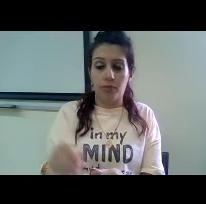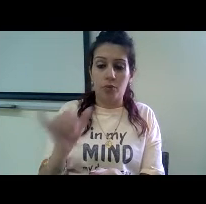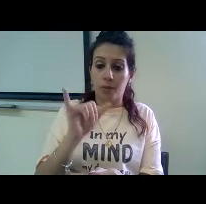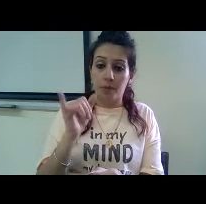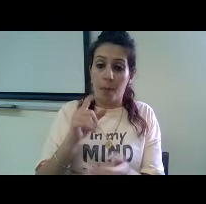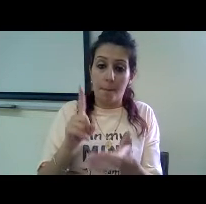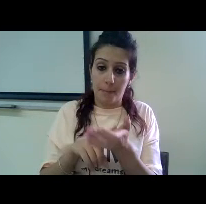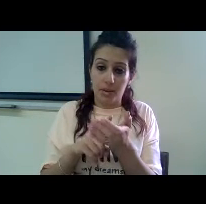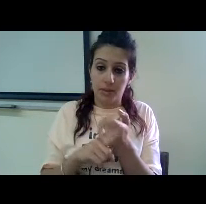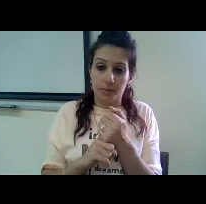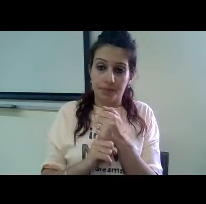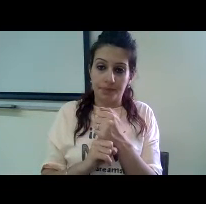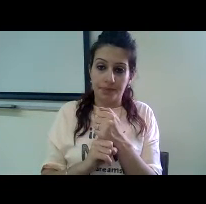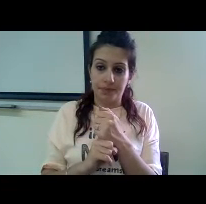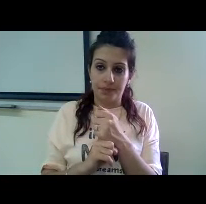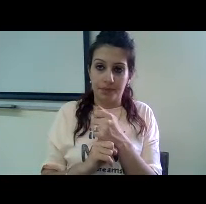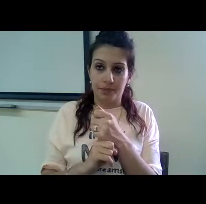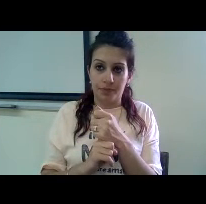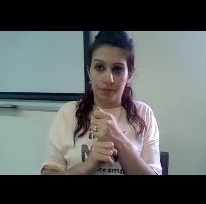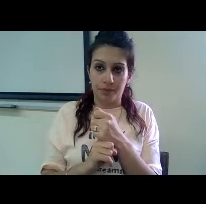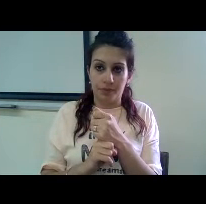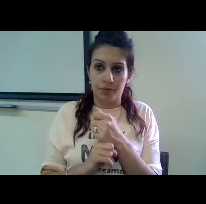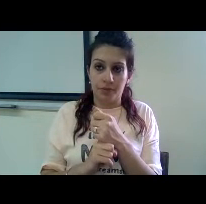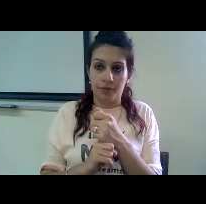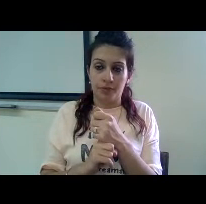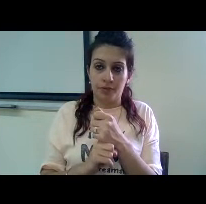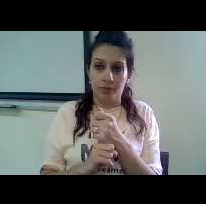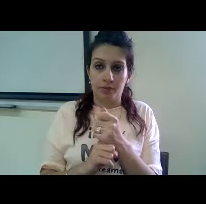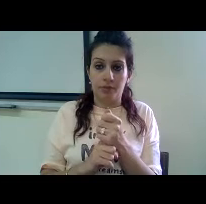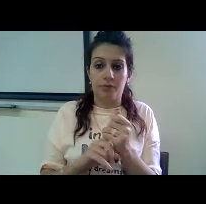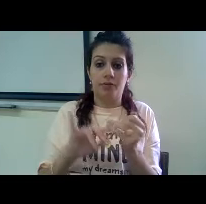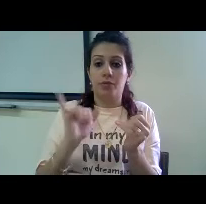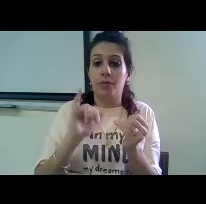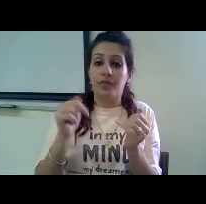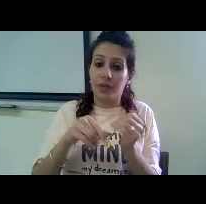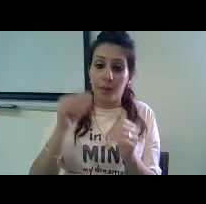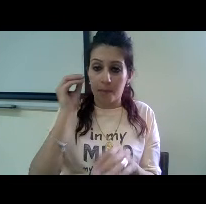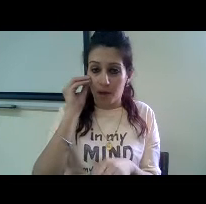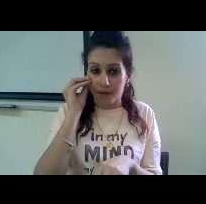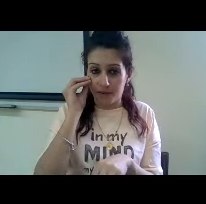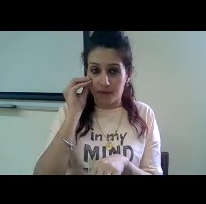And this is where we need to focus the training and also the coaching